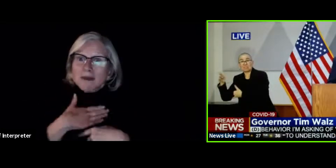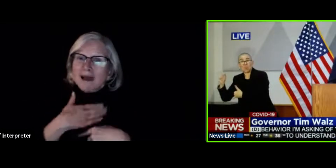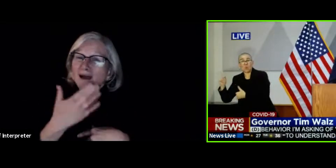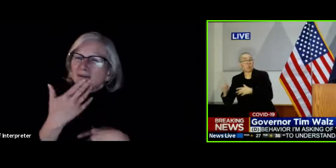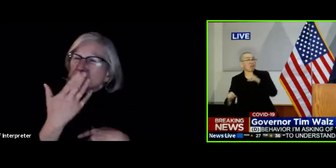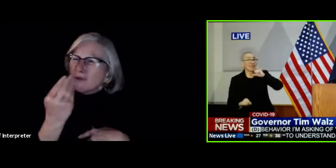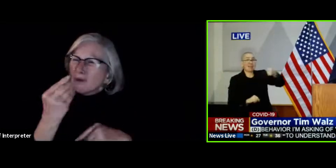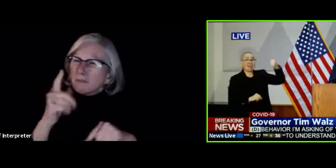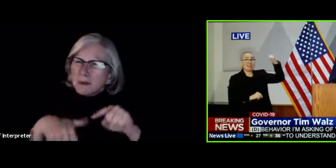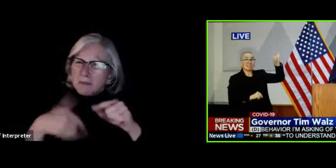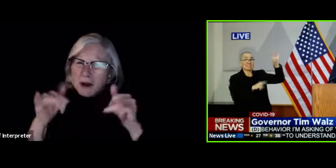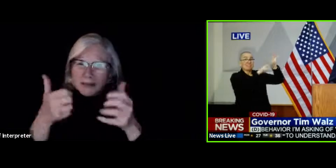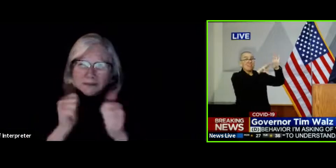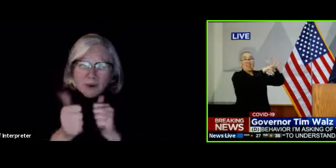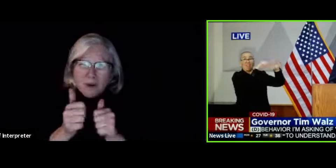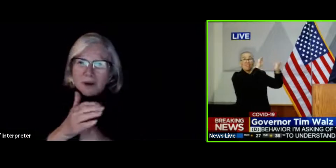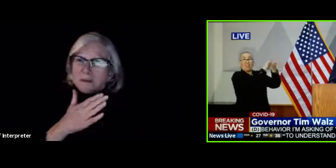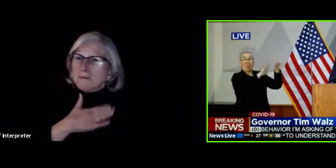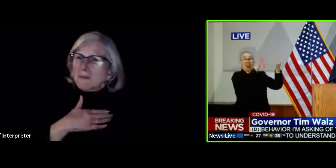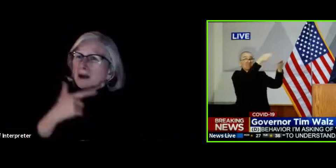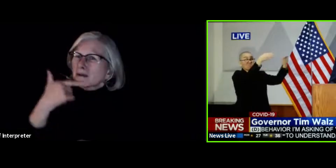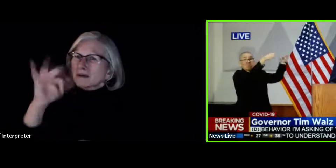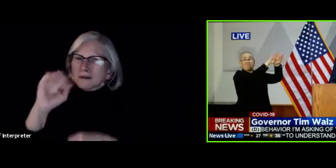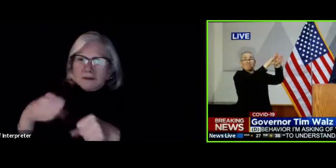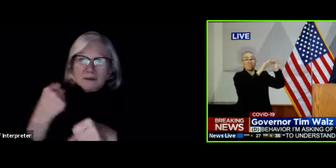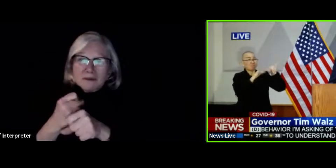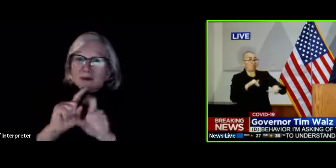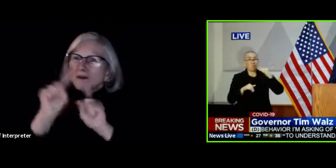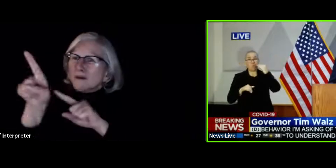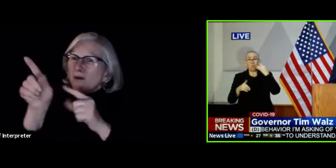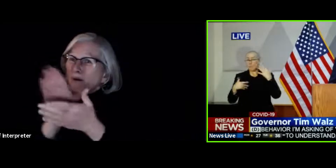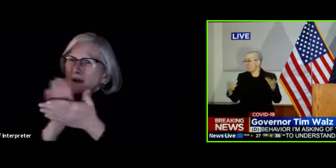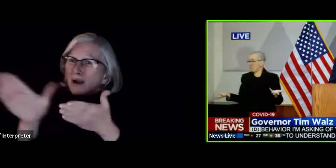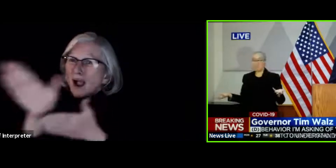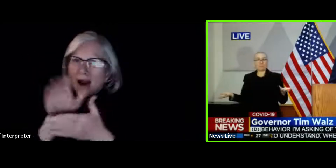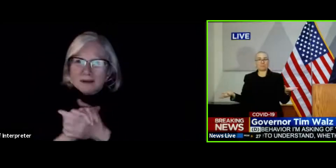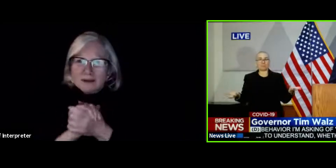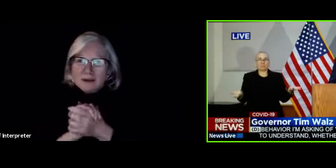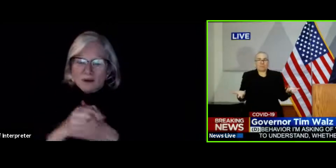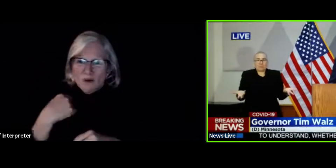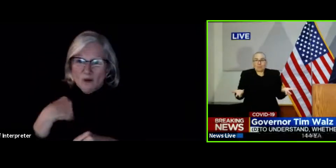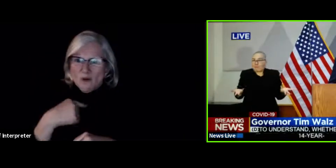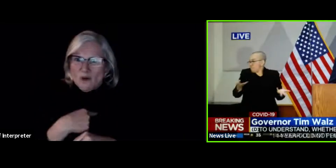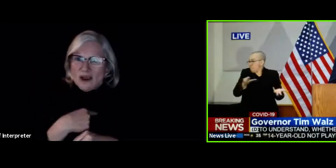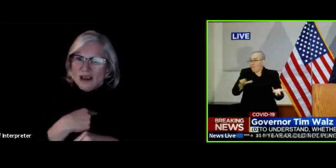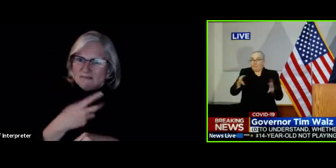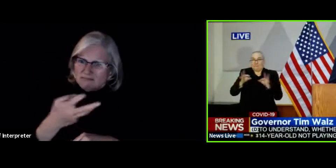GO TO COLLEGE OR US STAYING JUST THE FOUR OF US FOR THANKSGIVING HERE IN St.